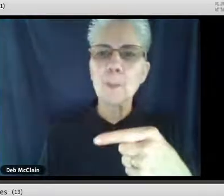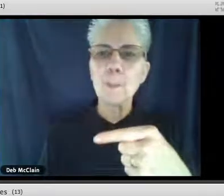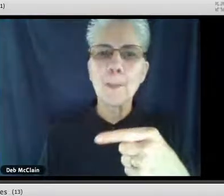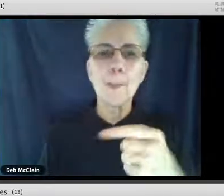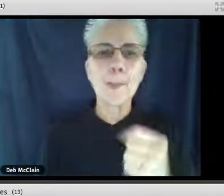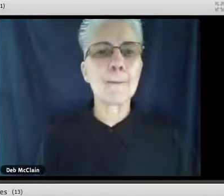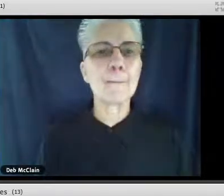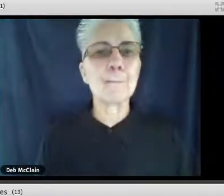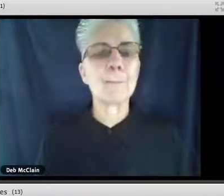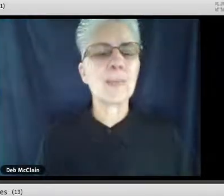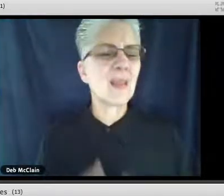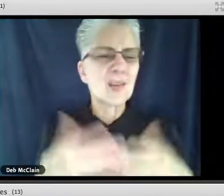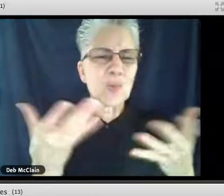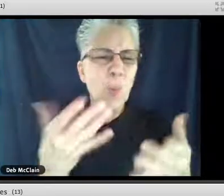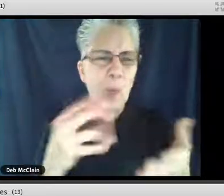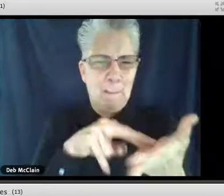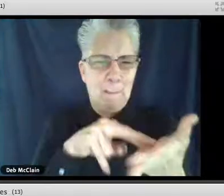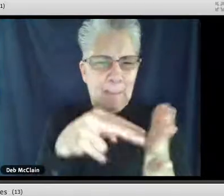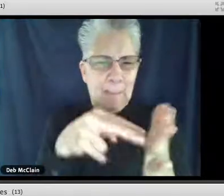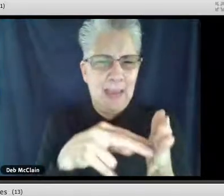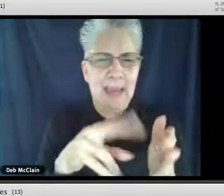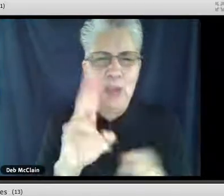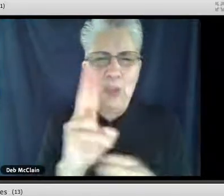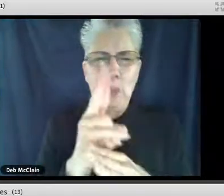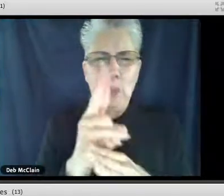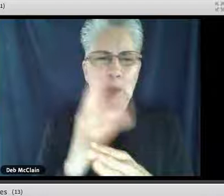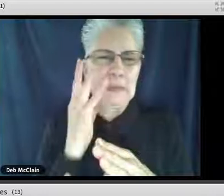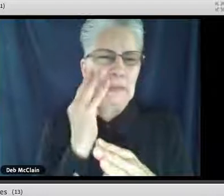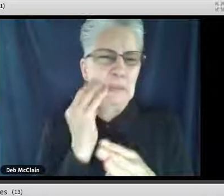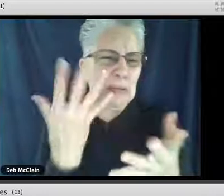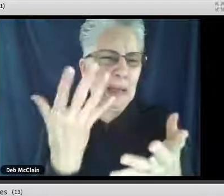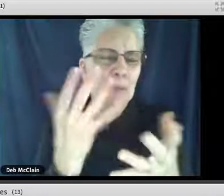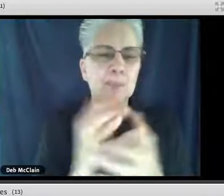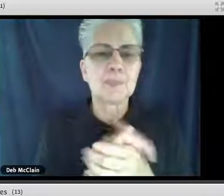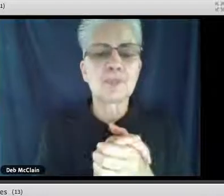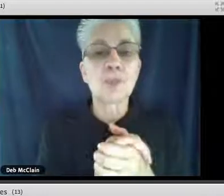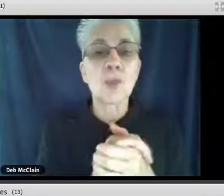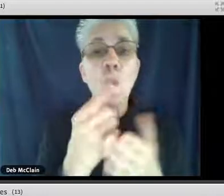So what is user experience? So one of the things to think about